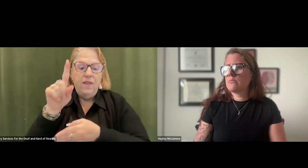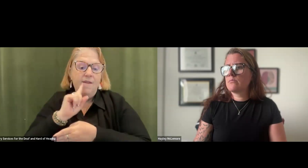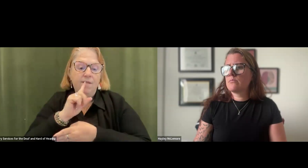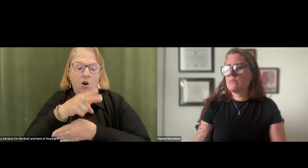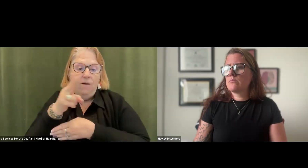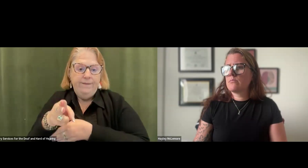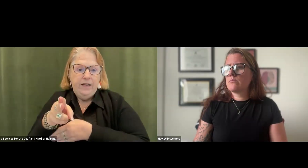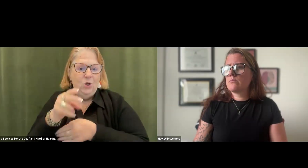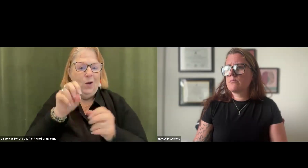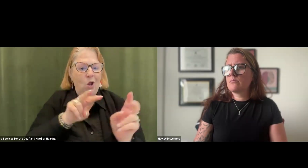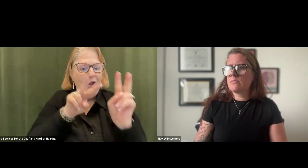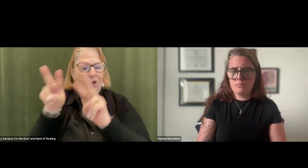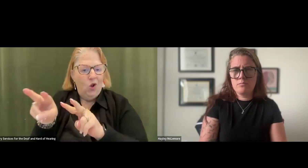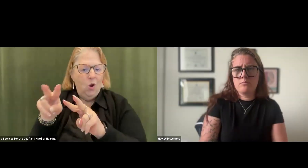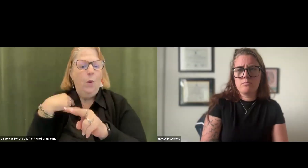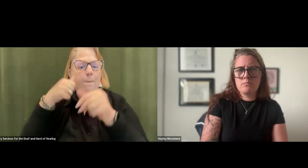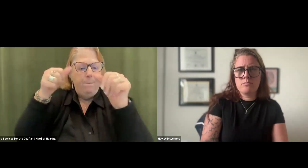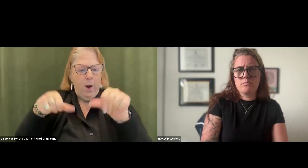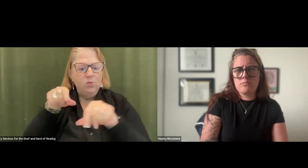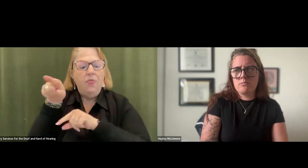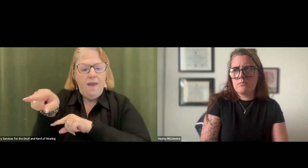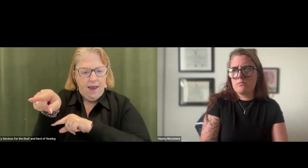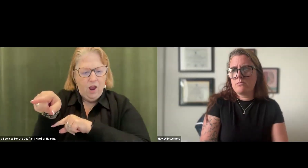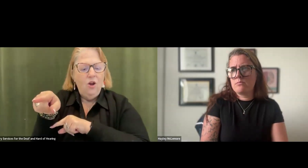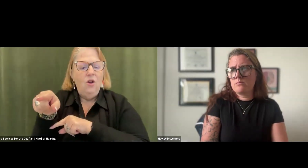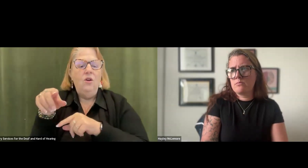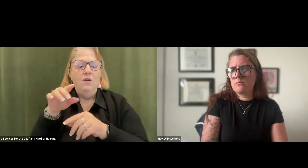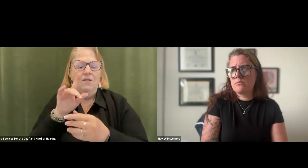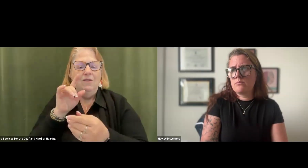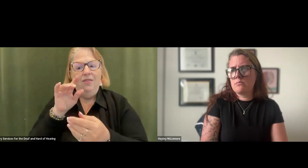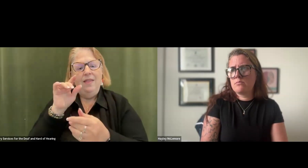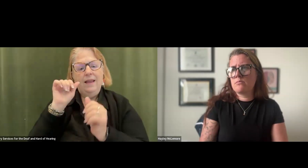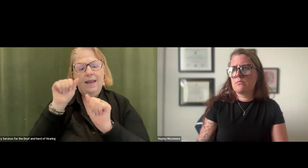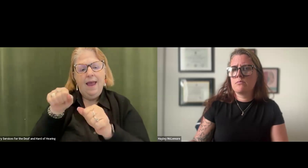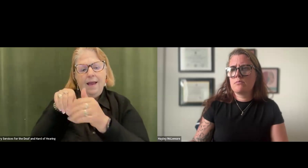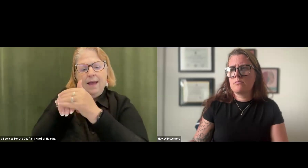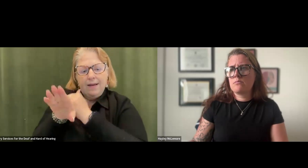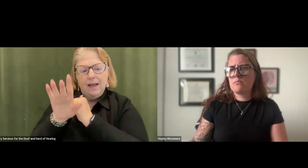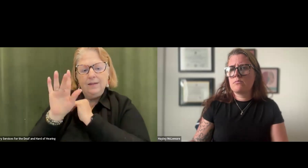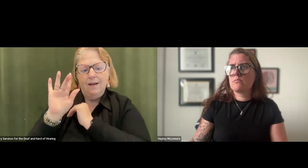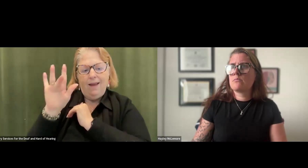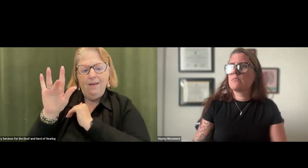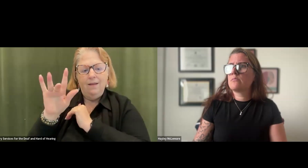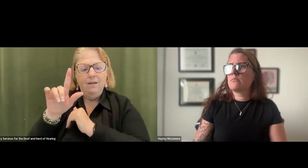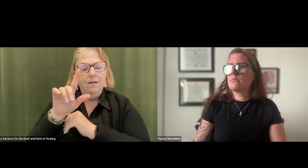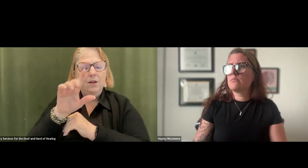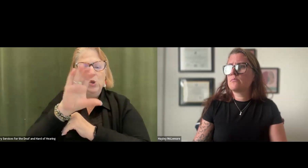and it's for the Library Services for the Deaf and Hard of Hearing Facebook group. And that's where we post all of our announcements and fliers.